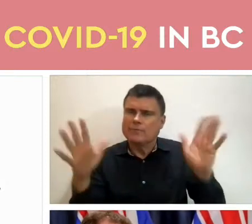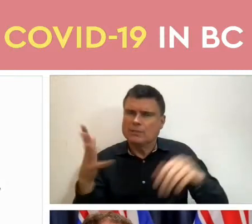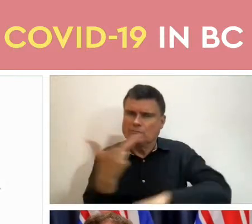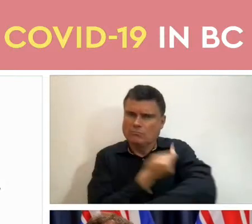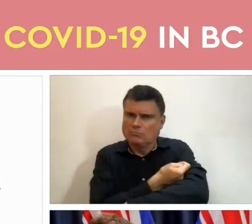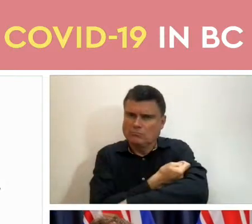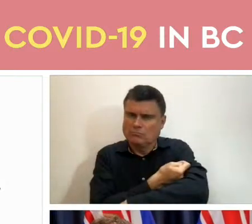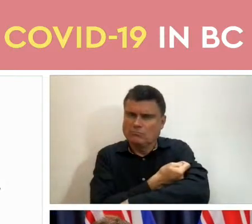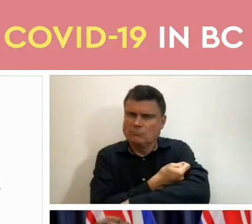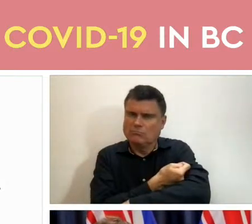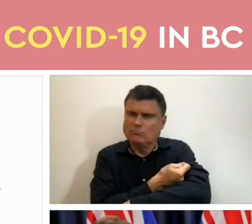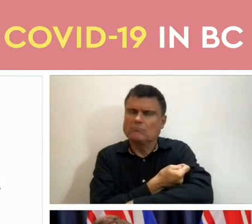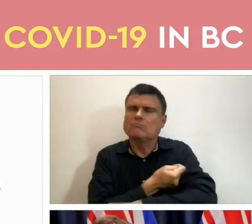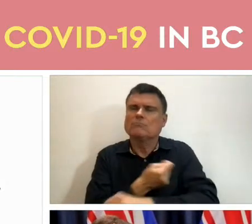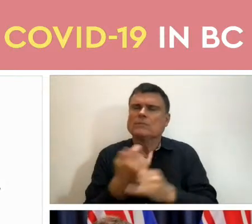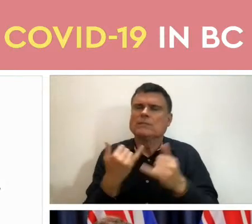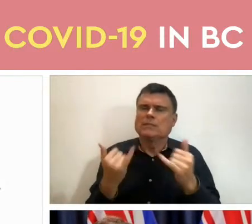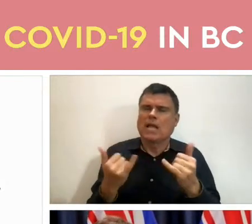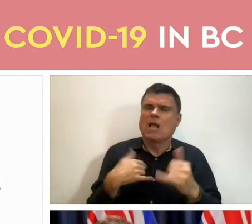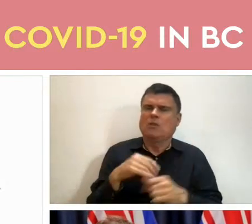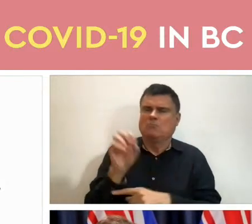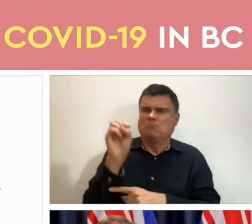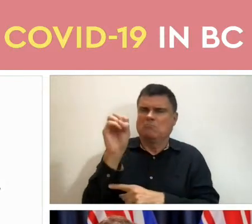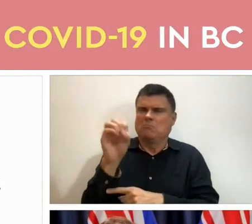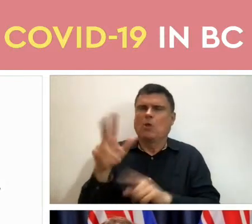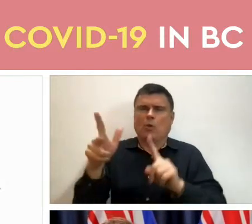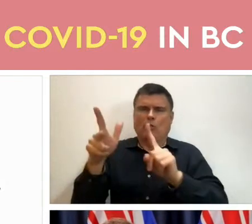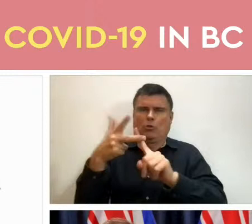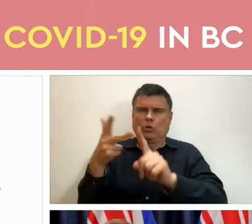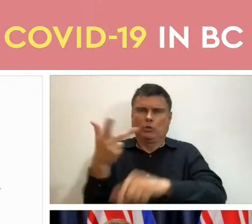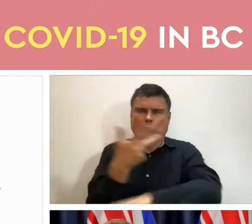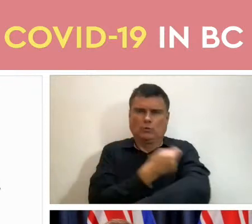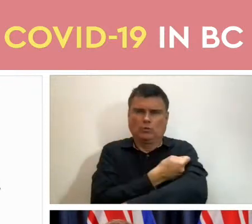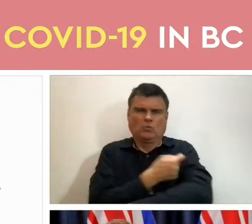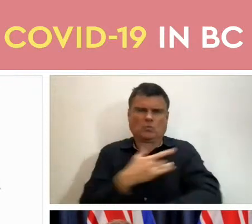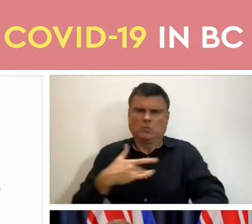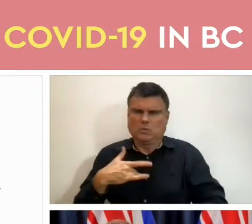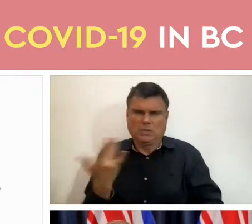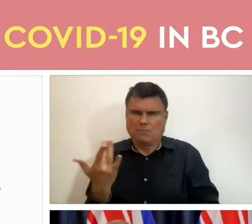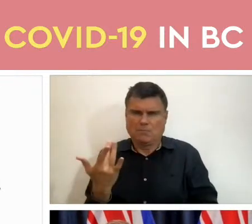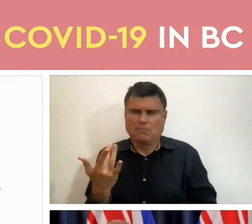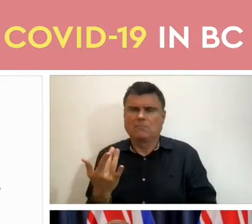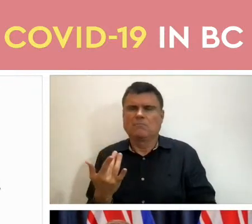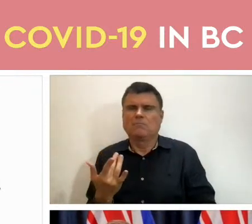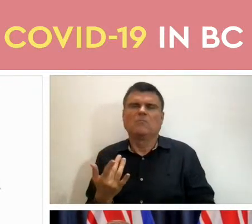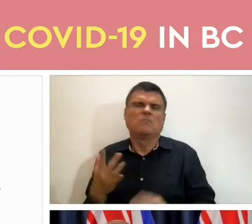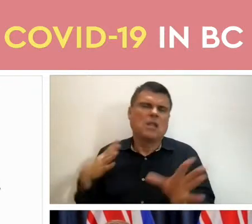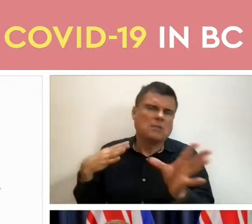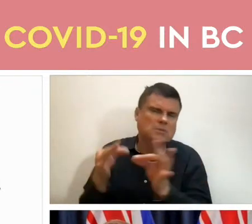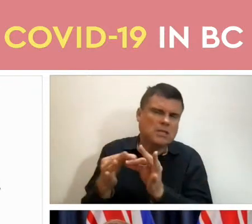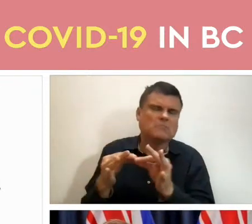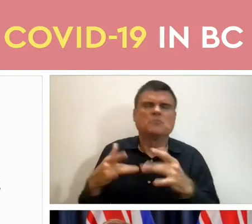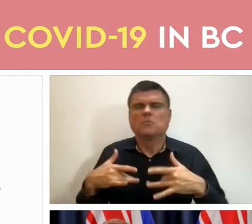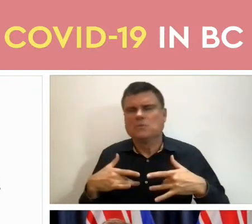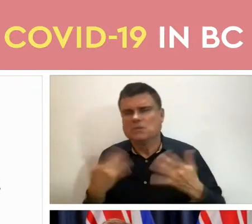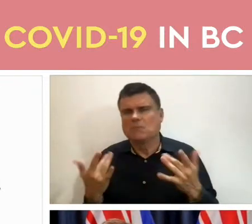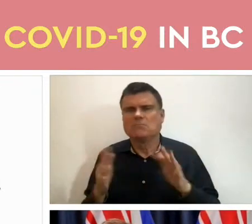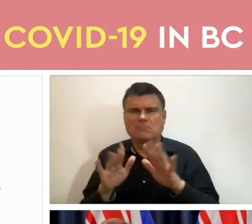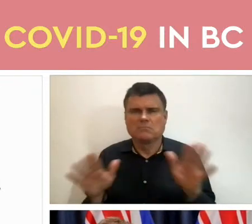booster doses. I want to take you through where we are and some of the increases will be announcing and the